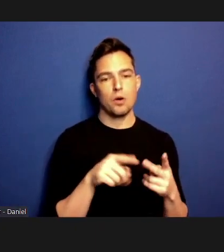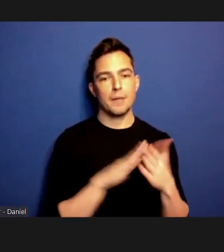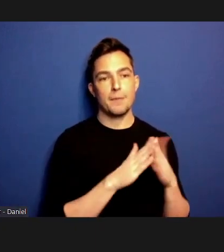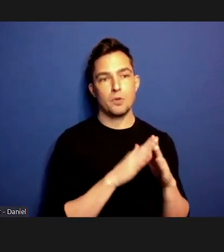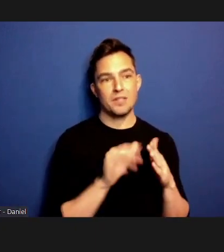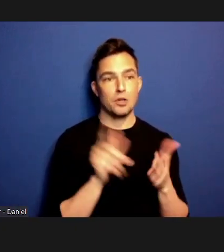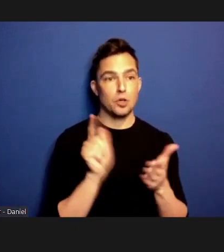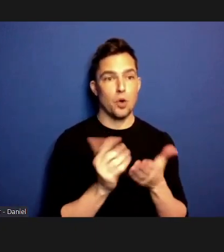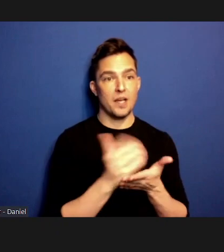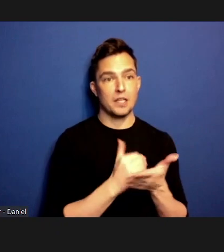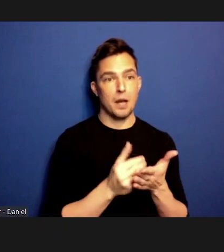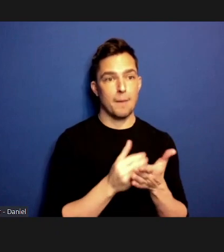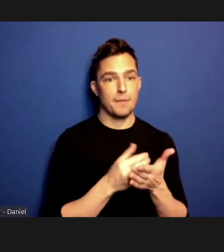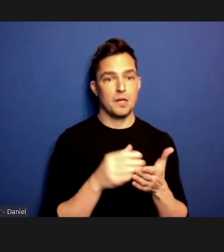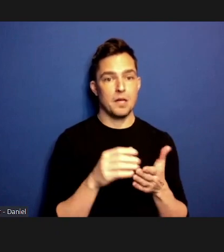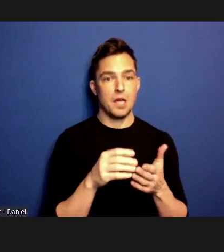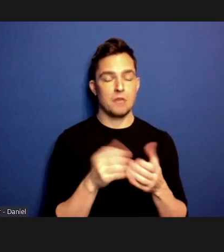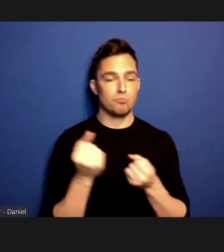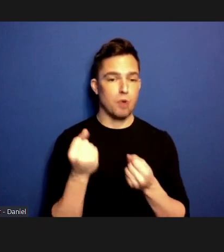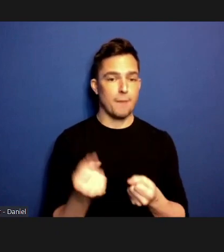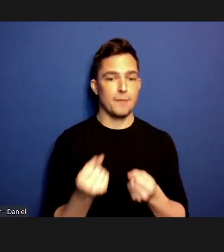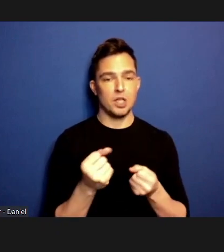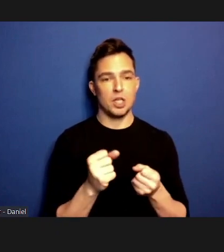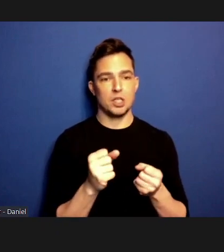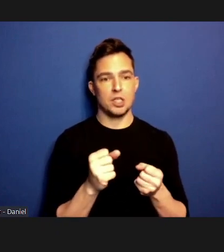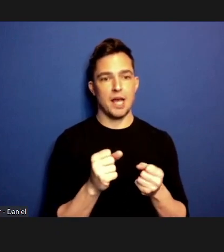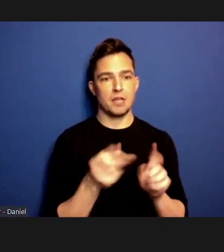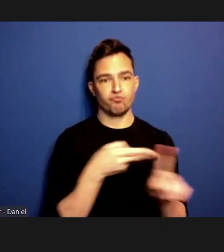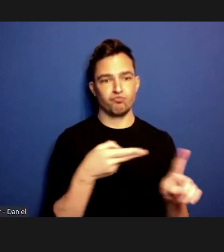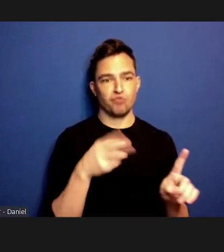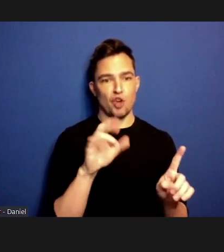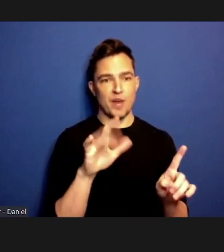predominantly racialized. So I think these are some of the challenges that I think are